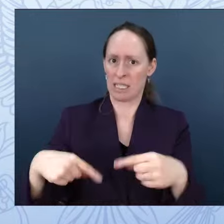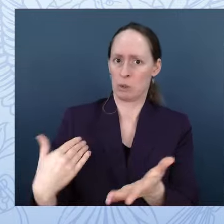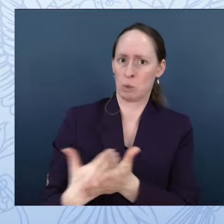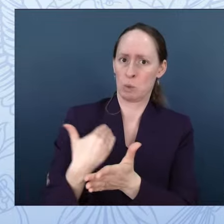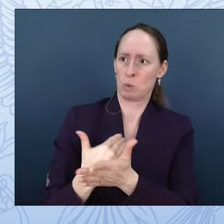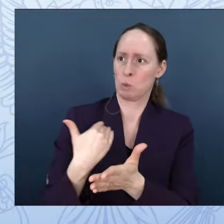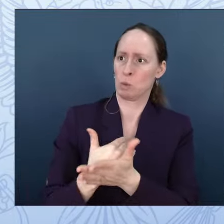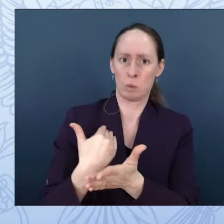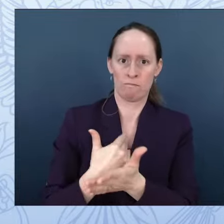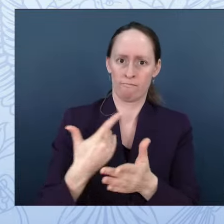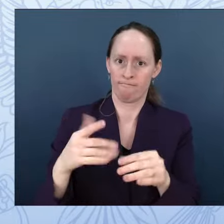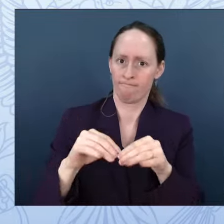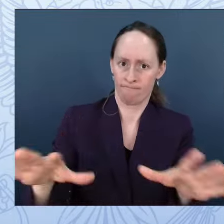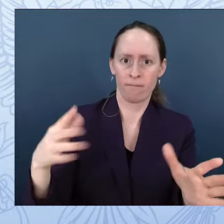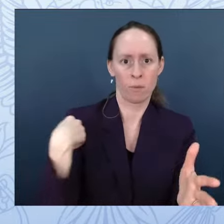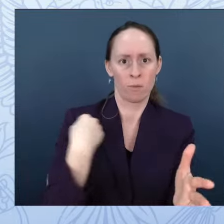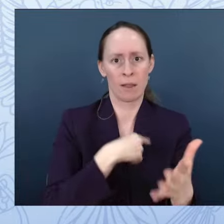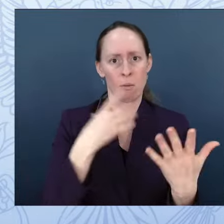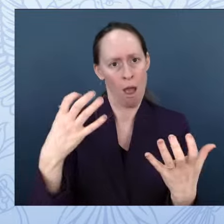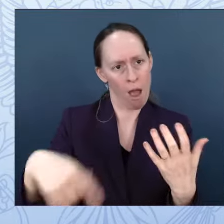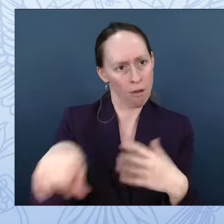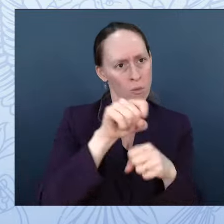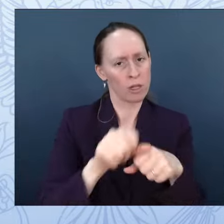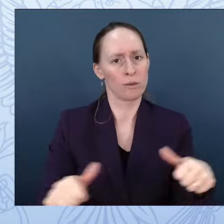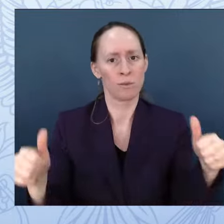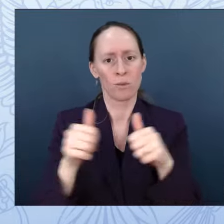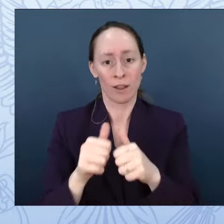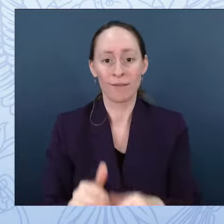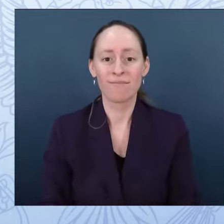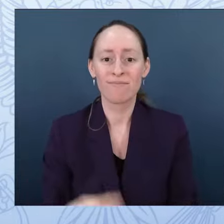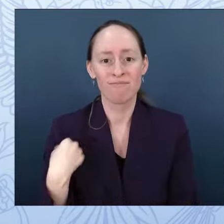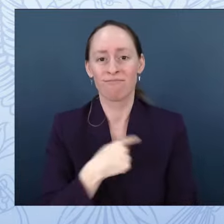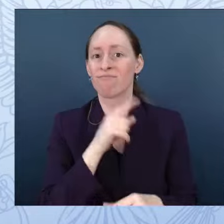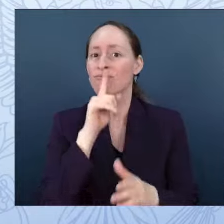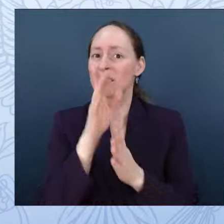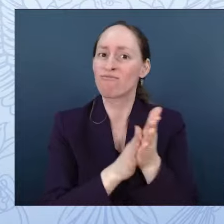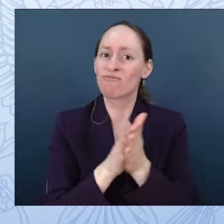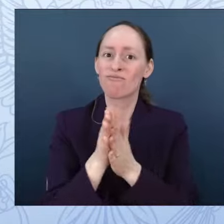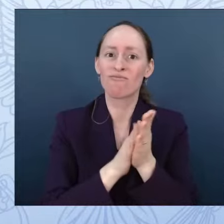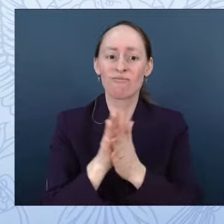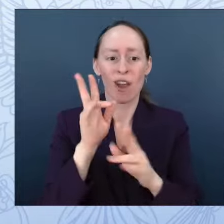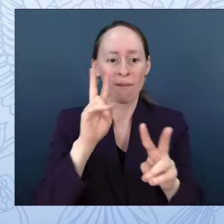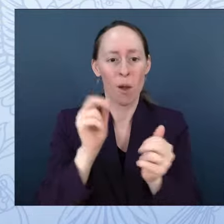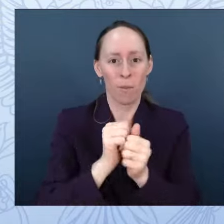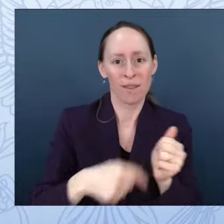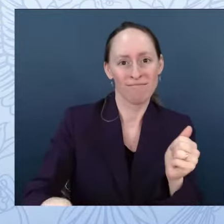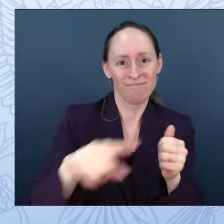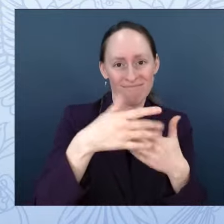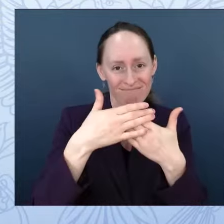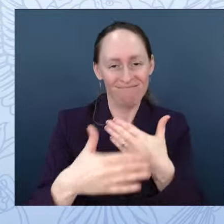And we look forward to doing more of this work together. Thank you. Danielle Carnival: Thank you. Thanks. And finally, we have Cece Connerly,